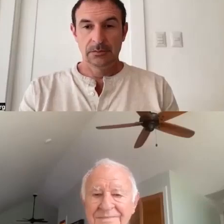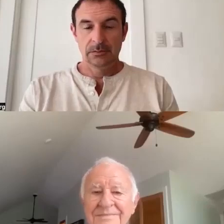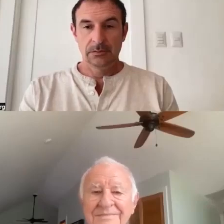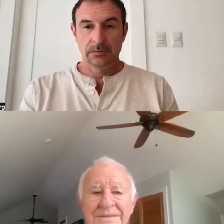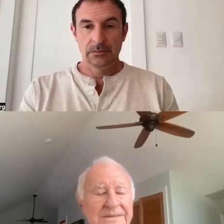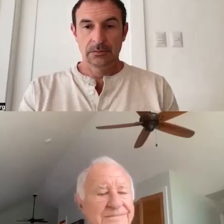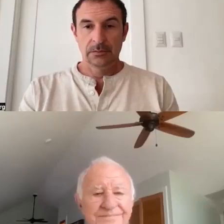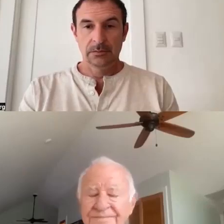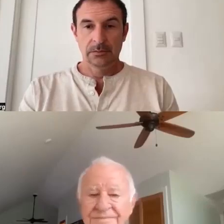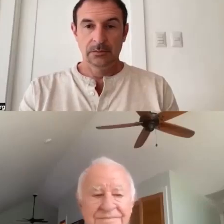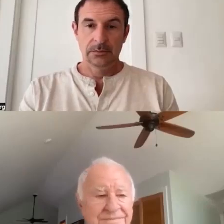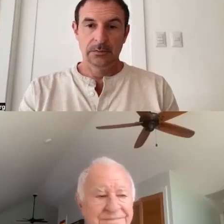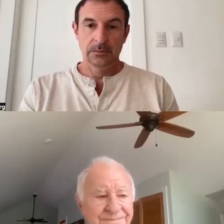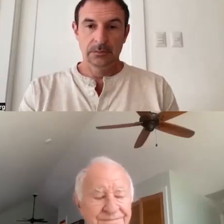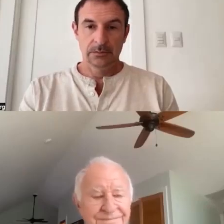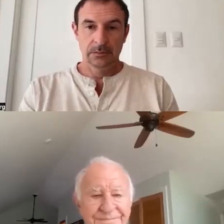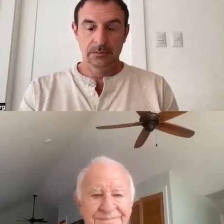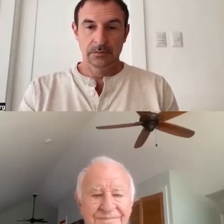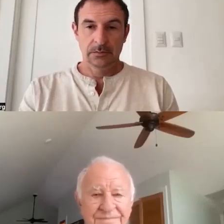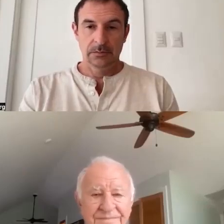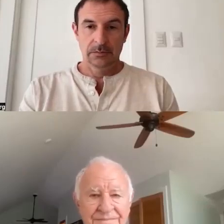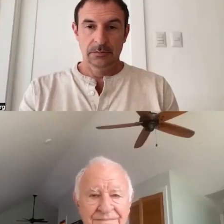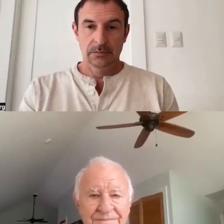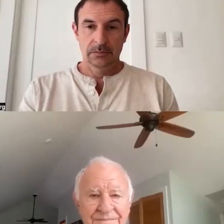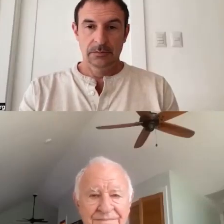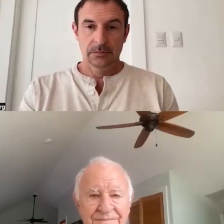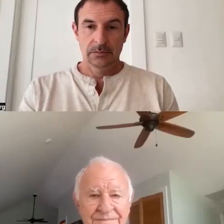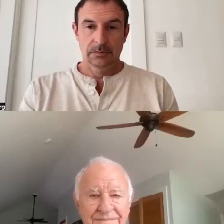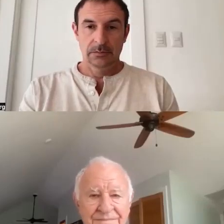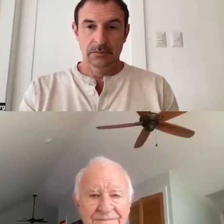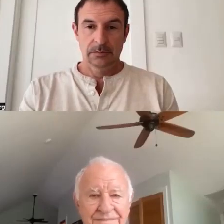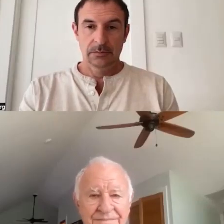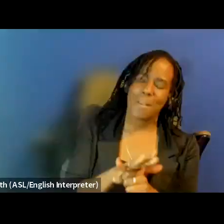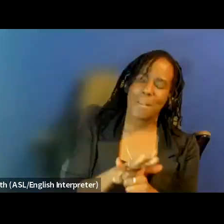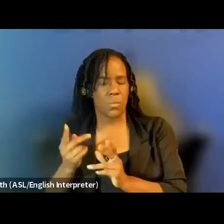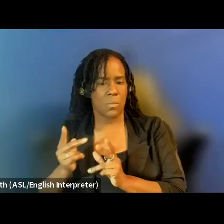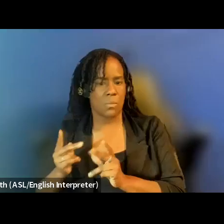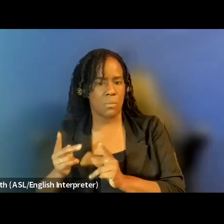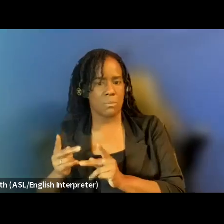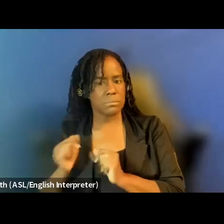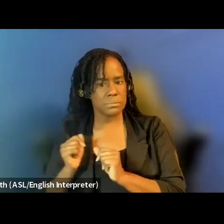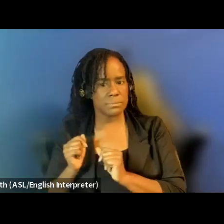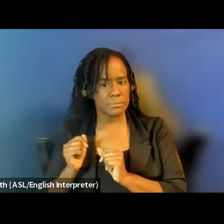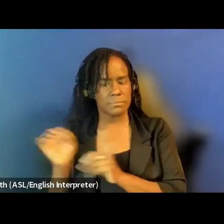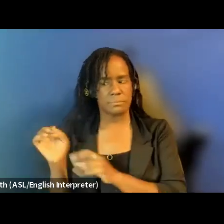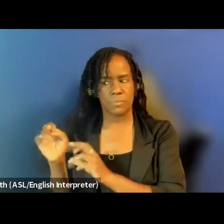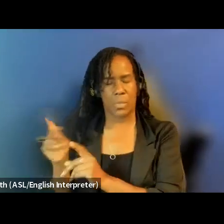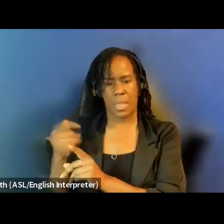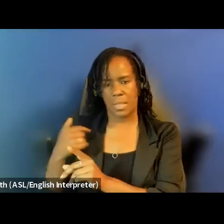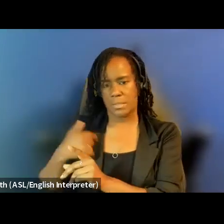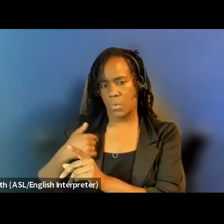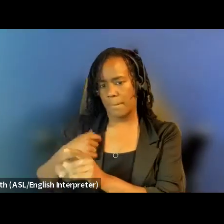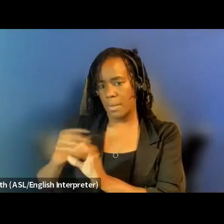backup on Team Mark, I think it would be really difficult. Not have to fly across the country and (audio skipping).